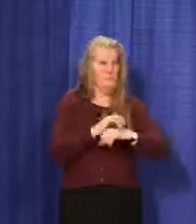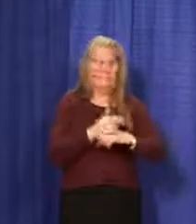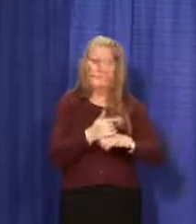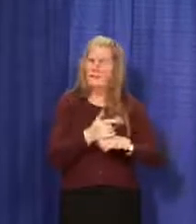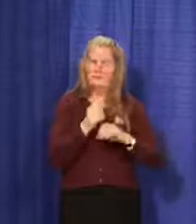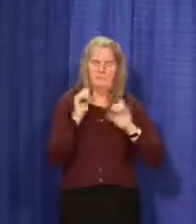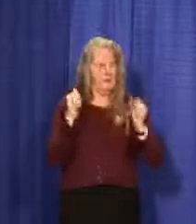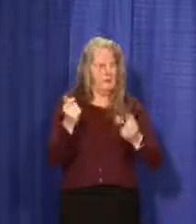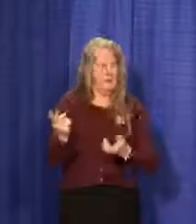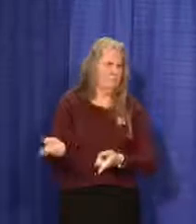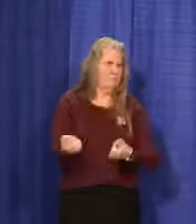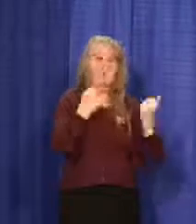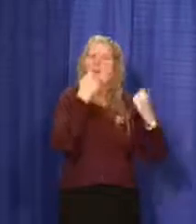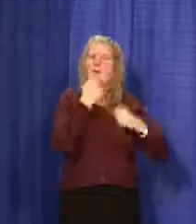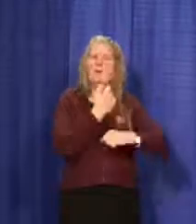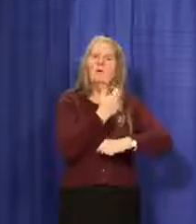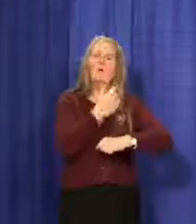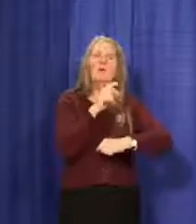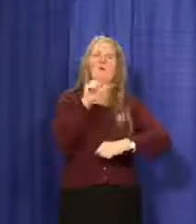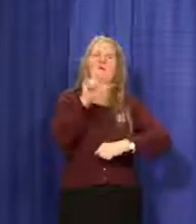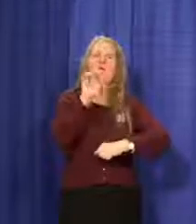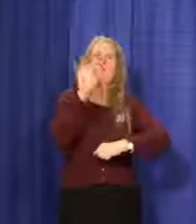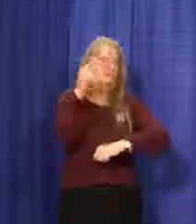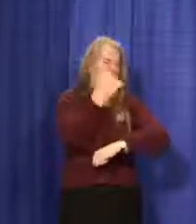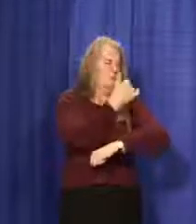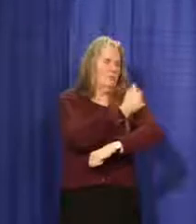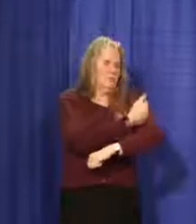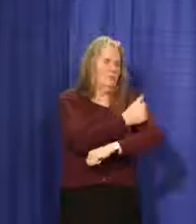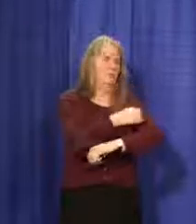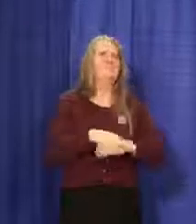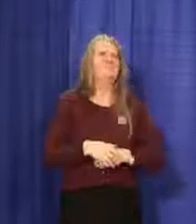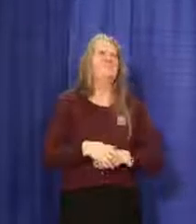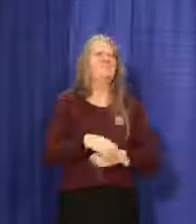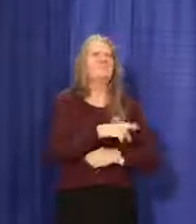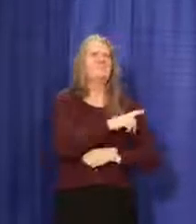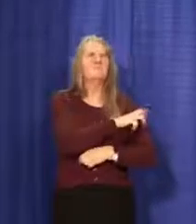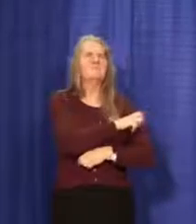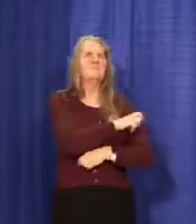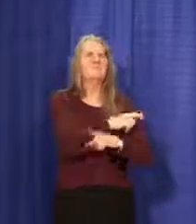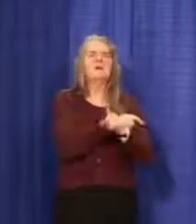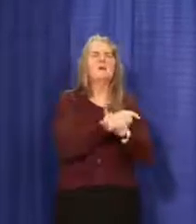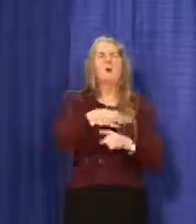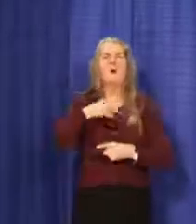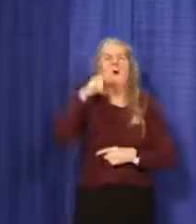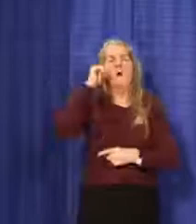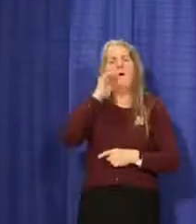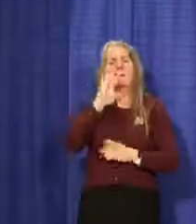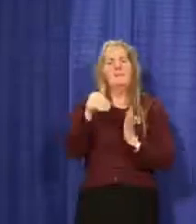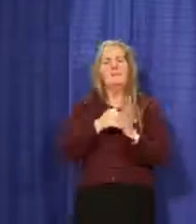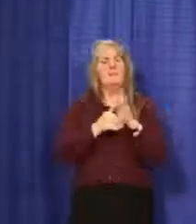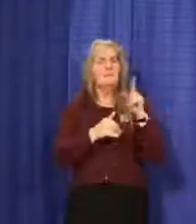receive the flu shot this year. The Whitehorse clinic at the convention Centre has been going well.